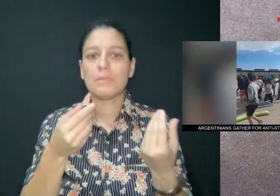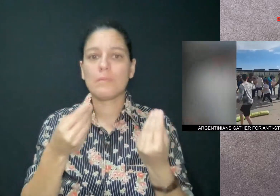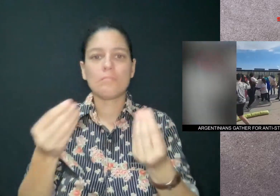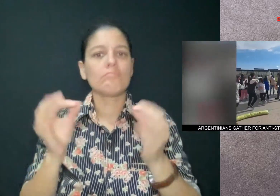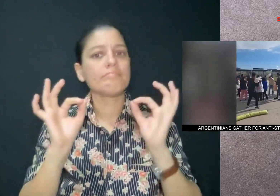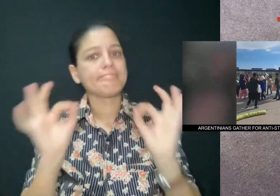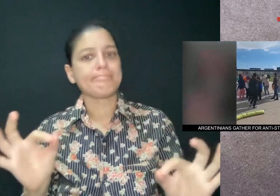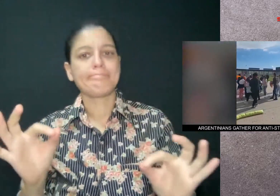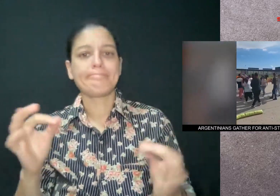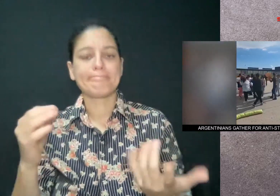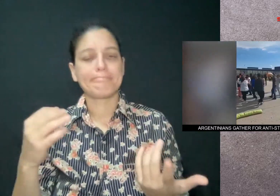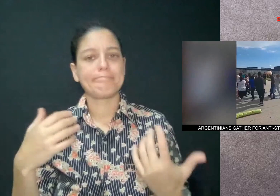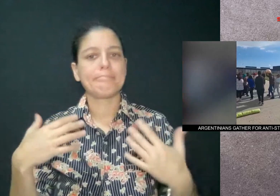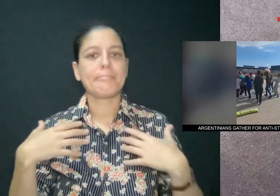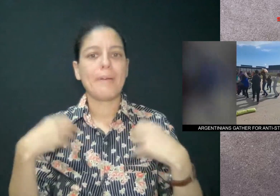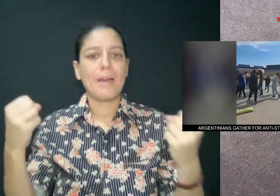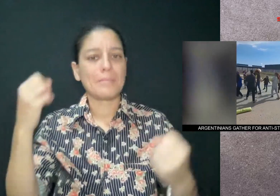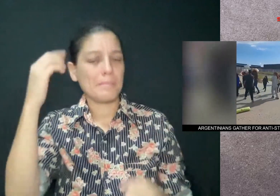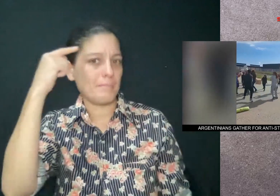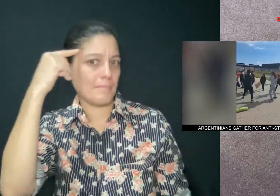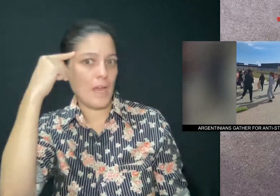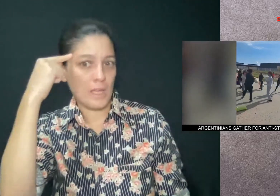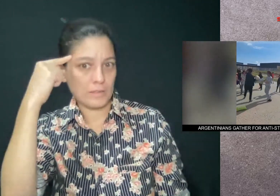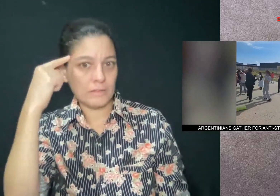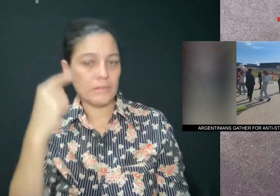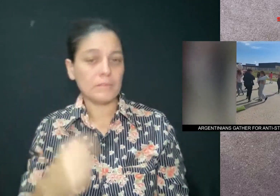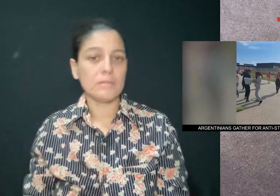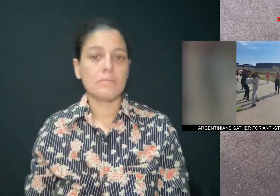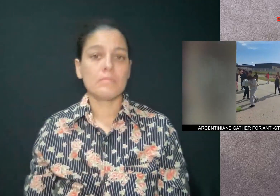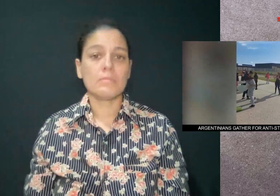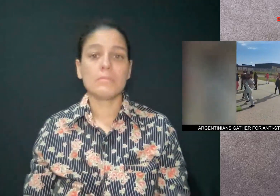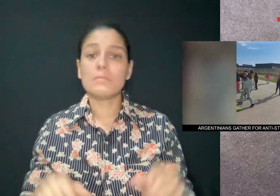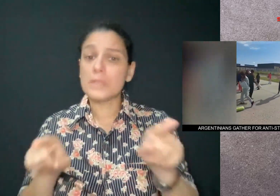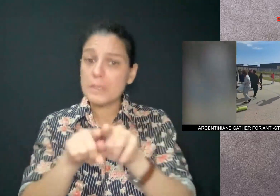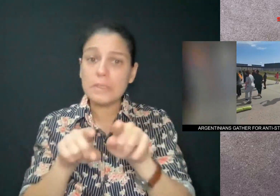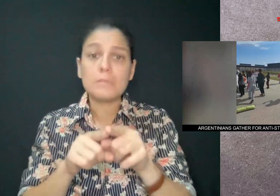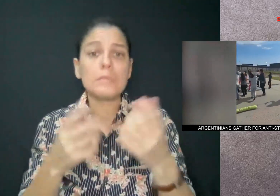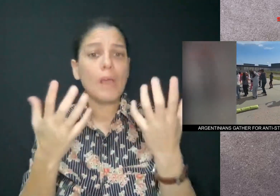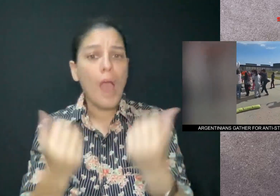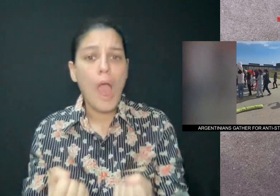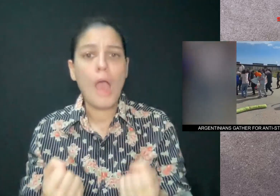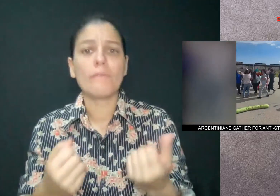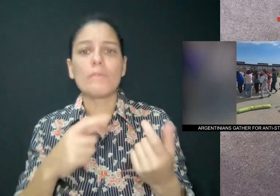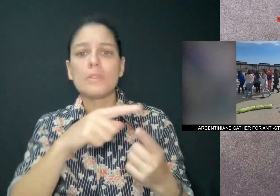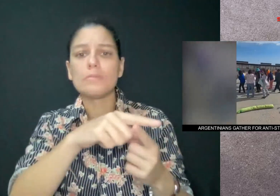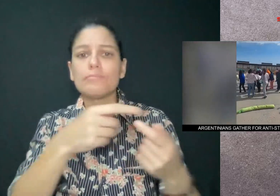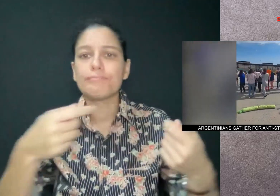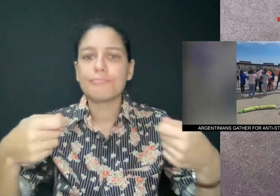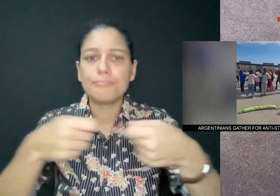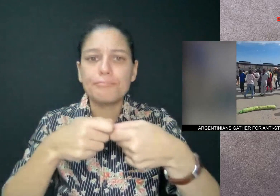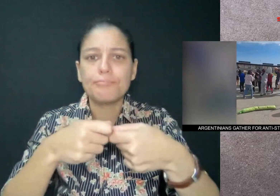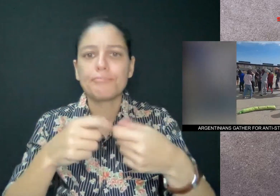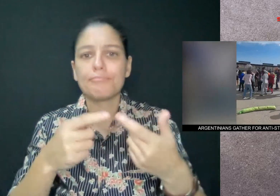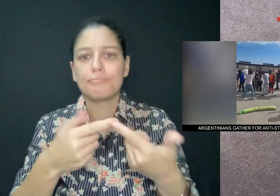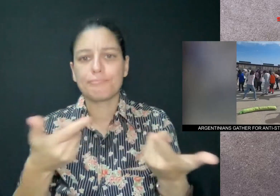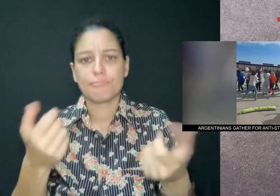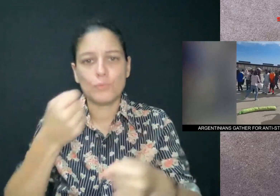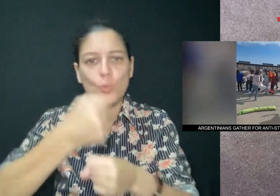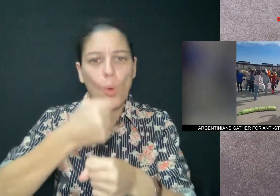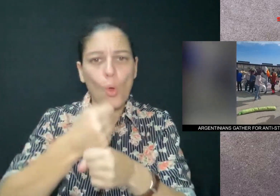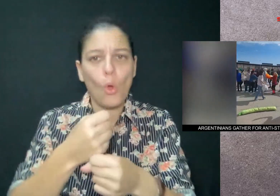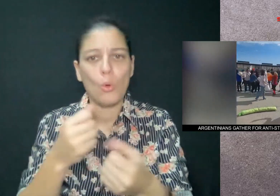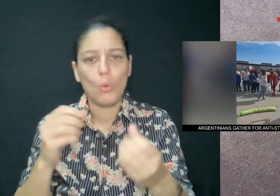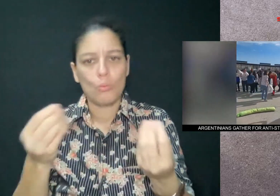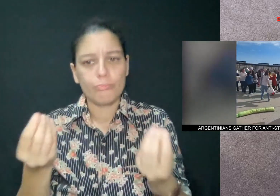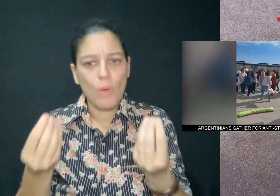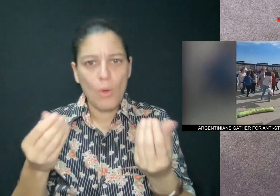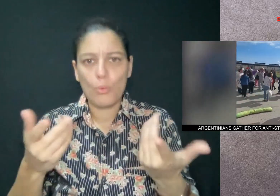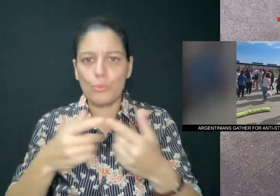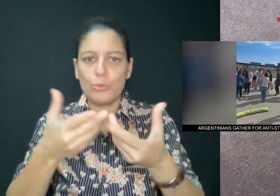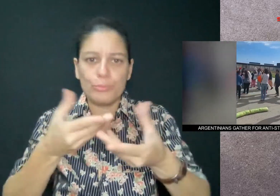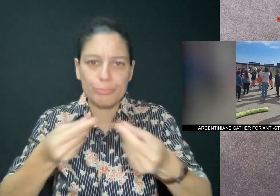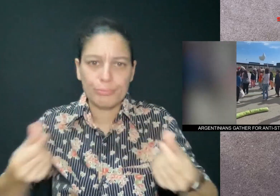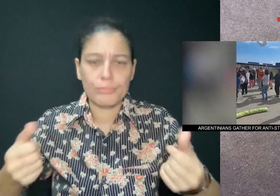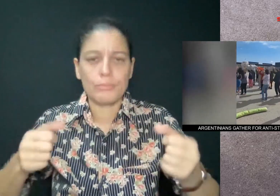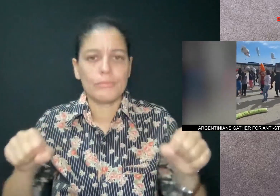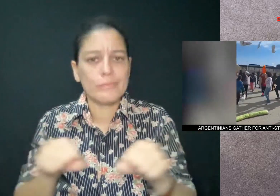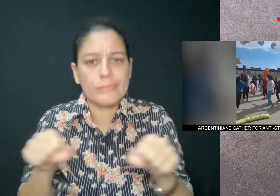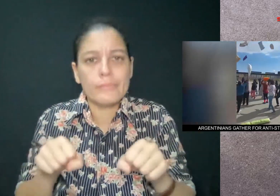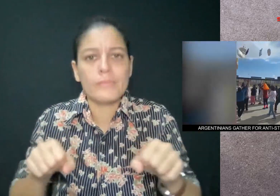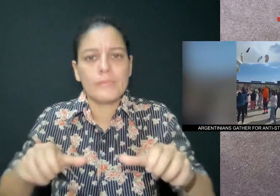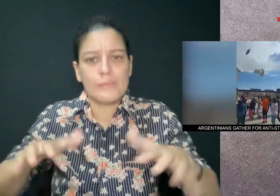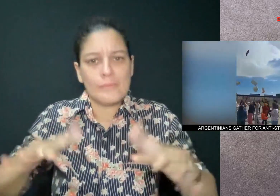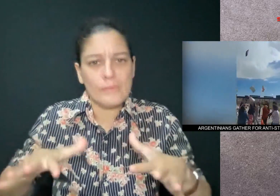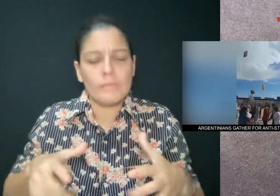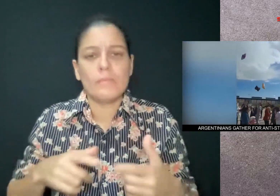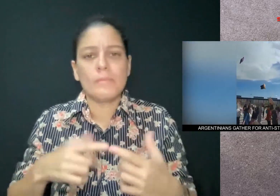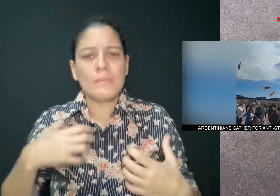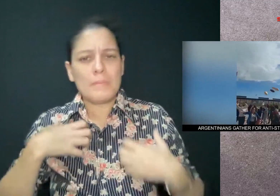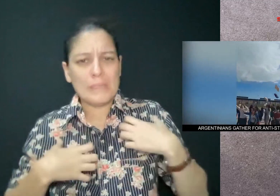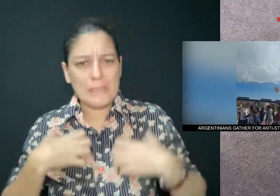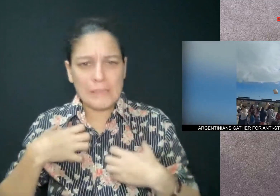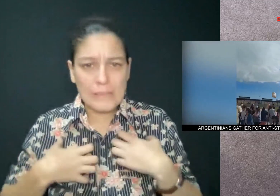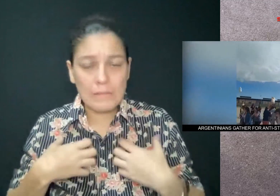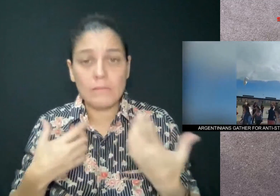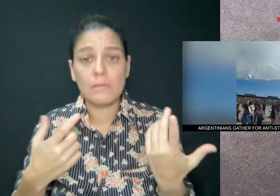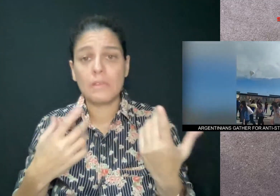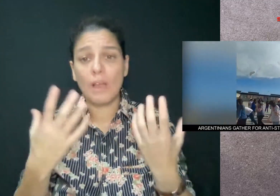to address mental health there were also workshops on stress anxiety emotions and relaxation